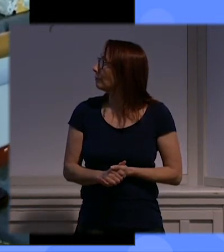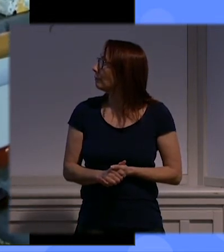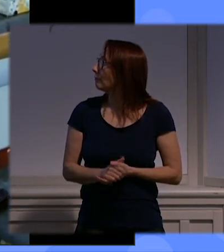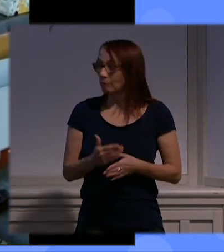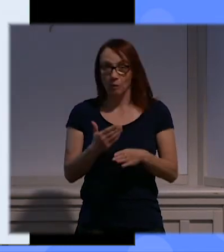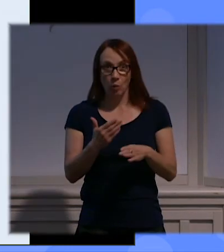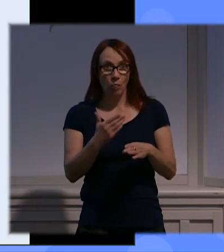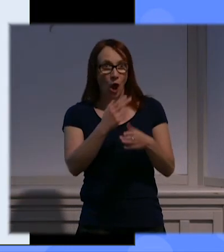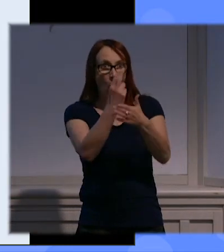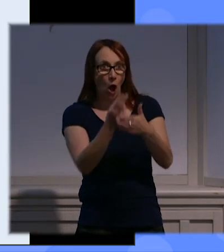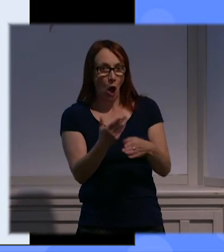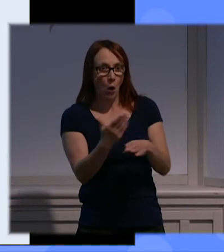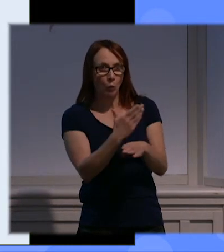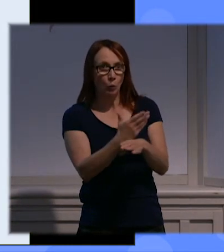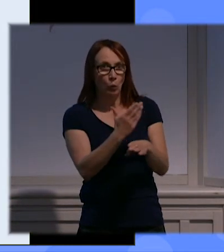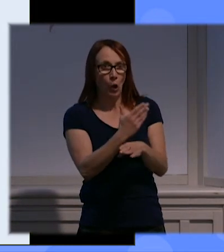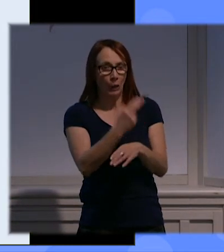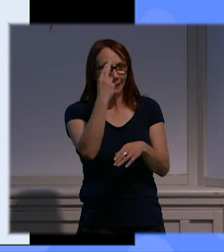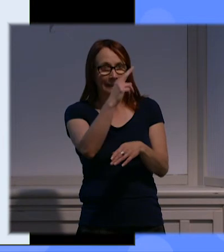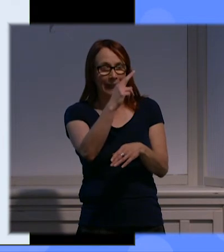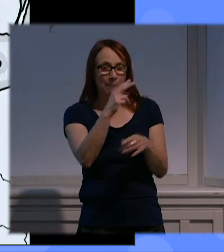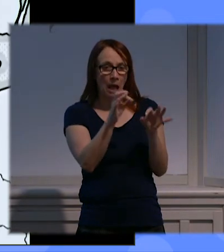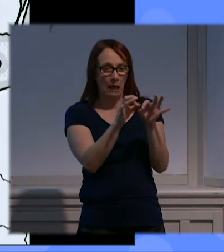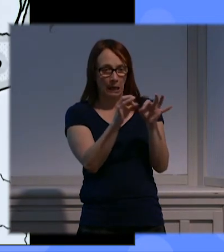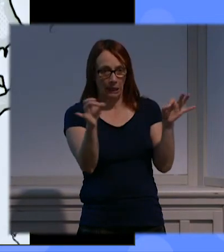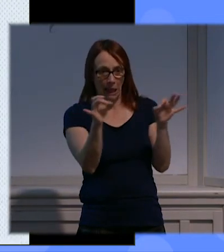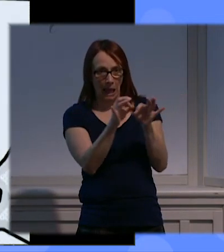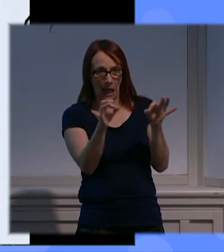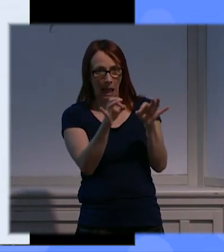by Finnish artist Timo aho and picanha to Verta a year ago on the Scottish